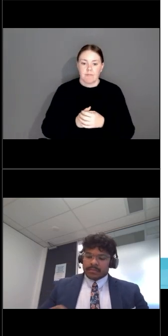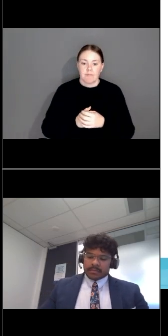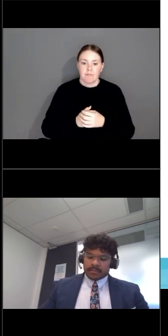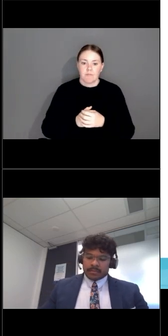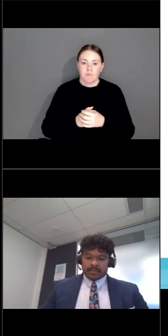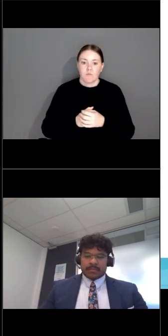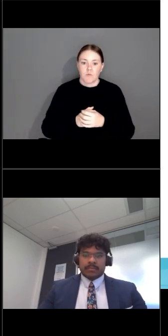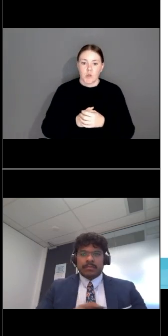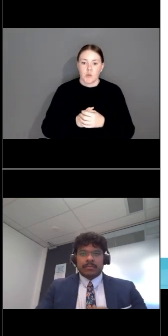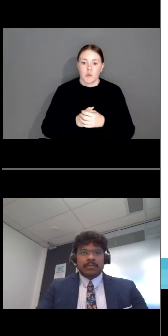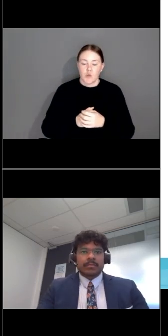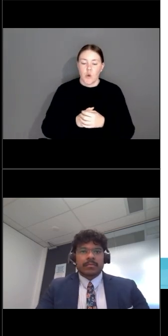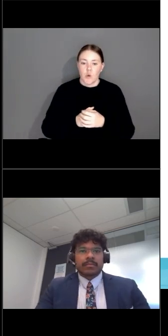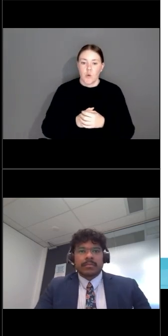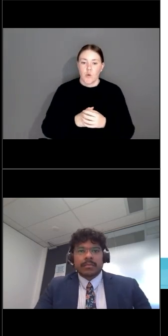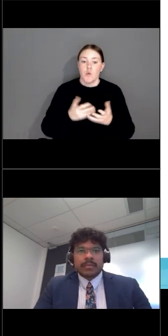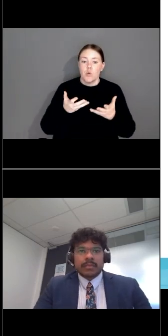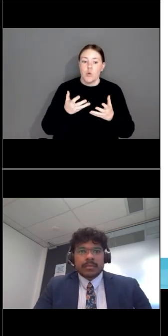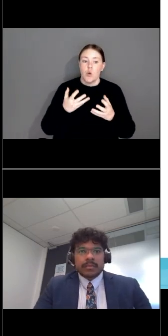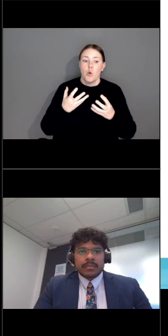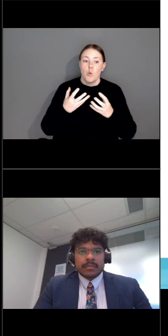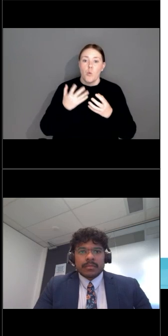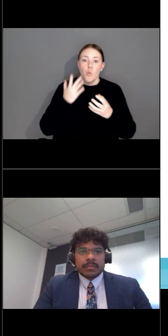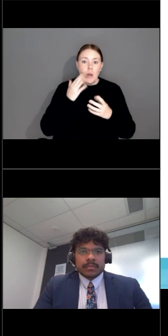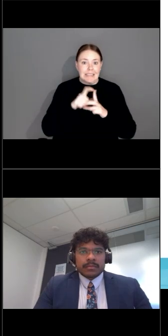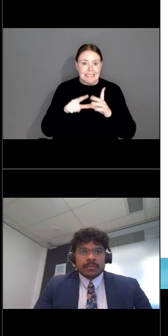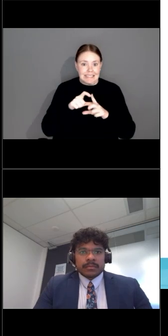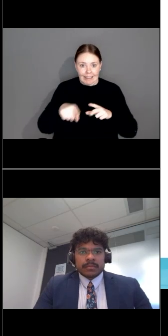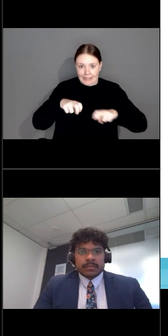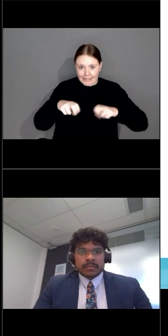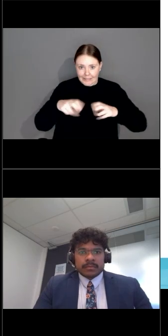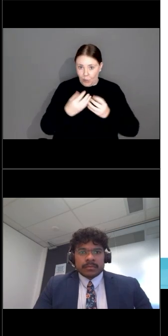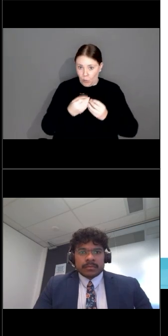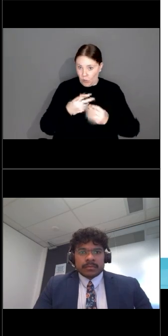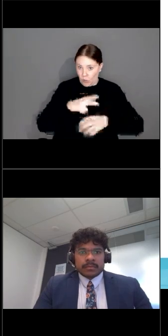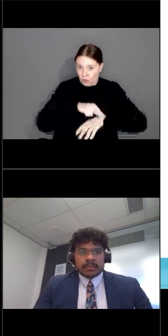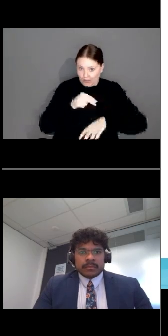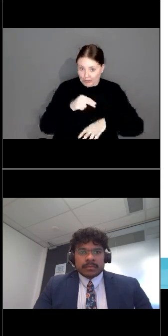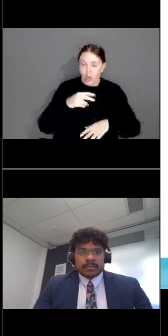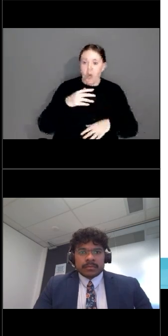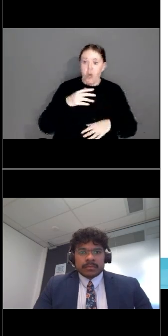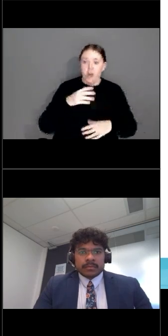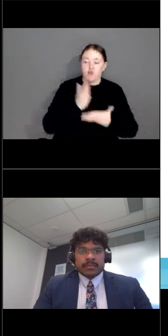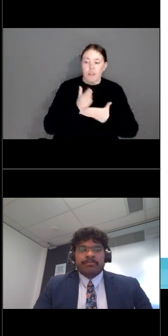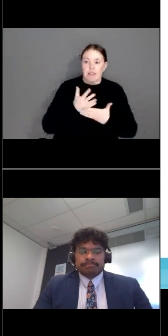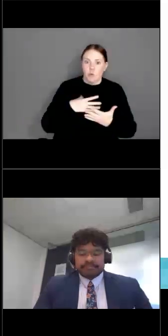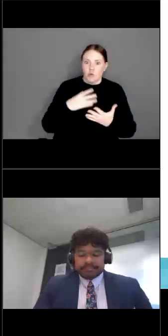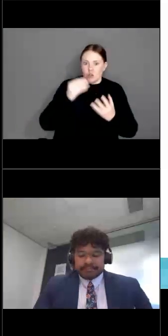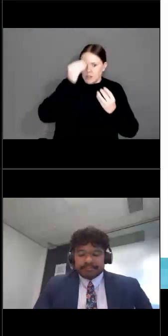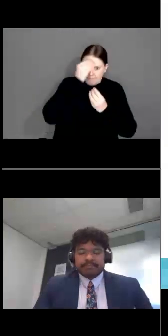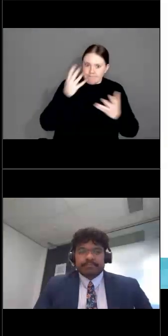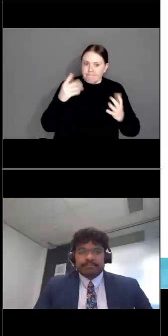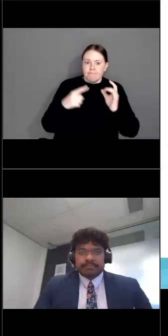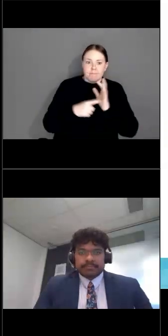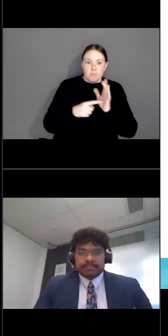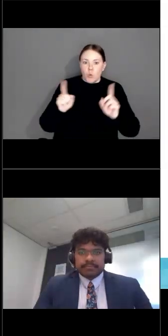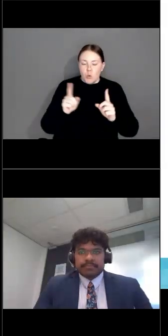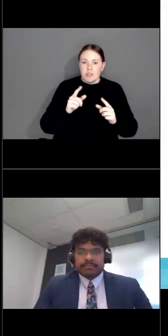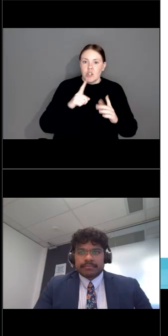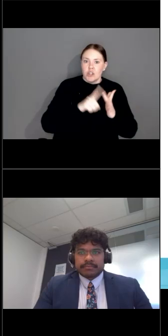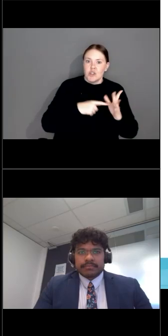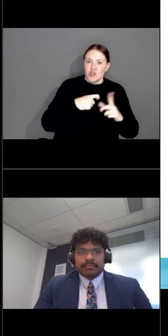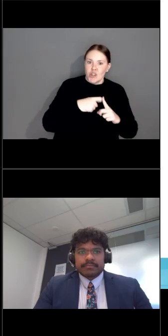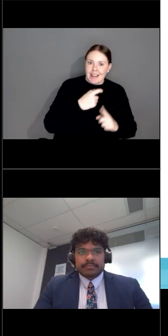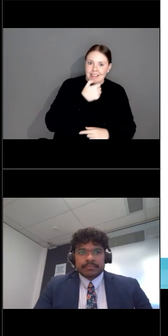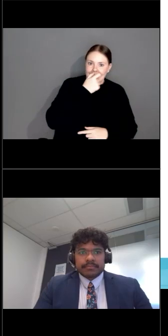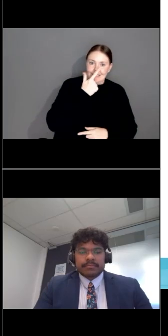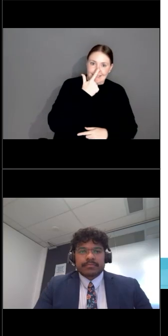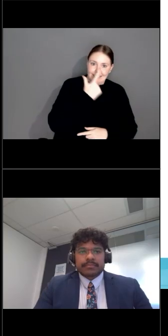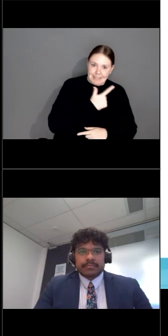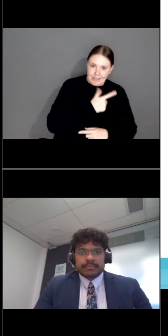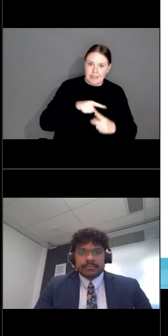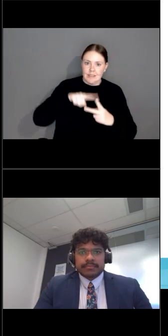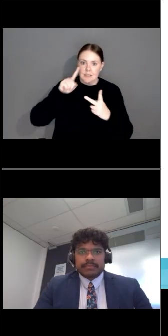we wanted to really hone on was Jack's 17 Jill is 16 and she's 13 weeks pregnant so that changes the